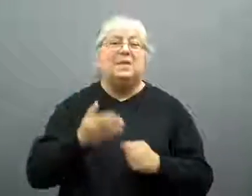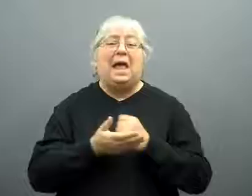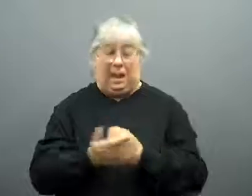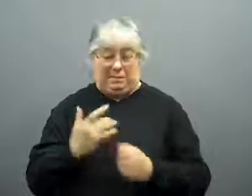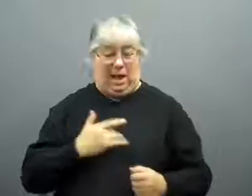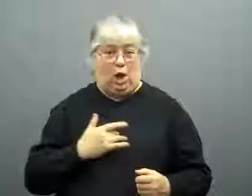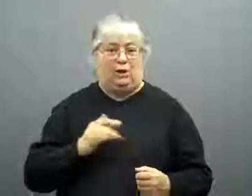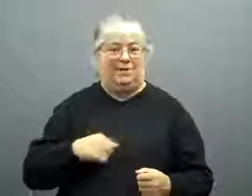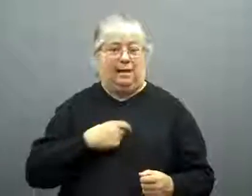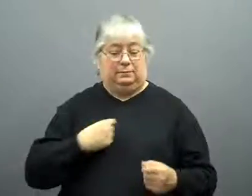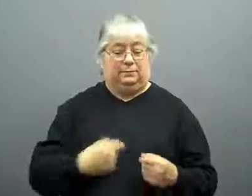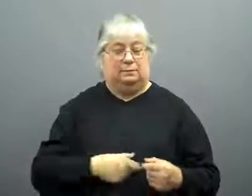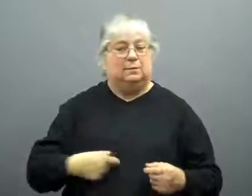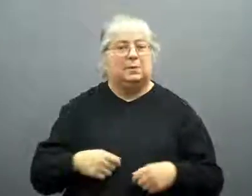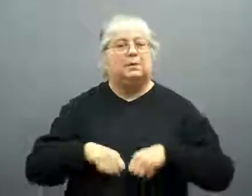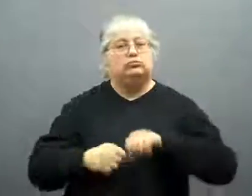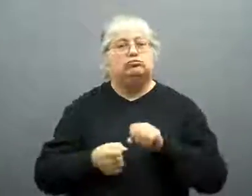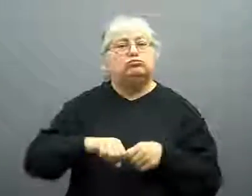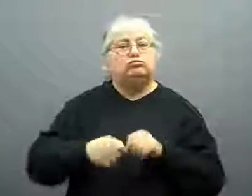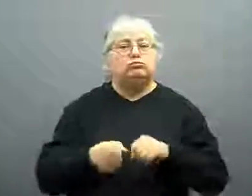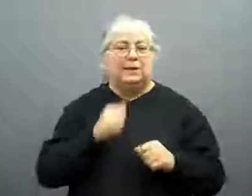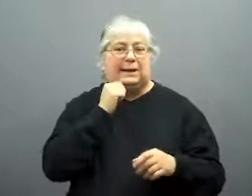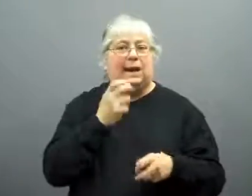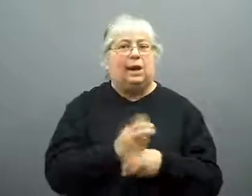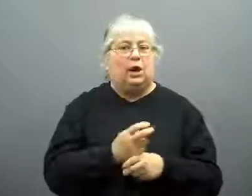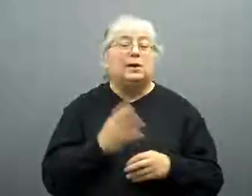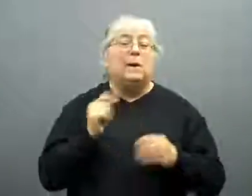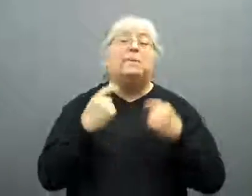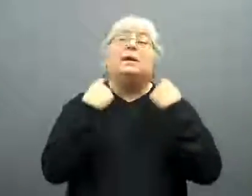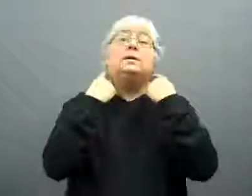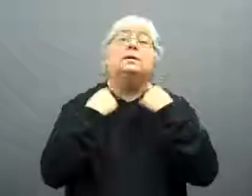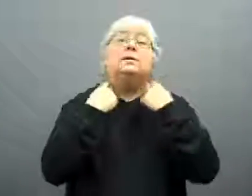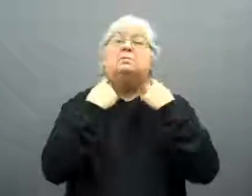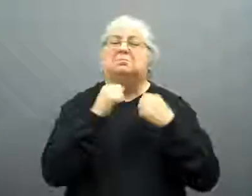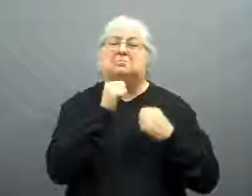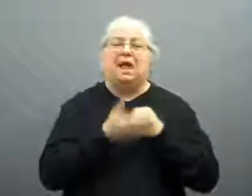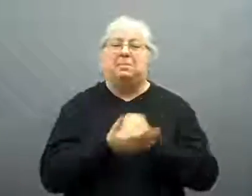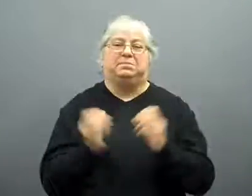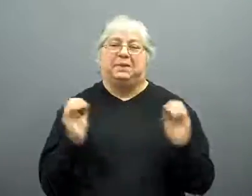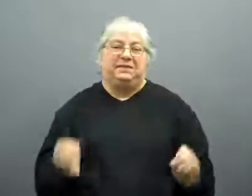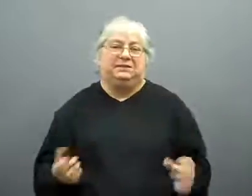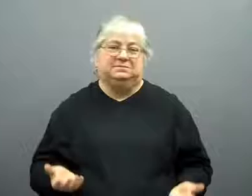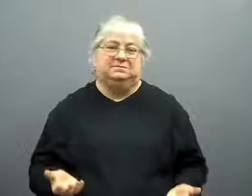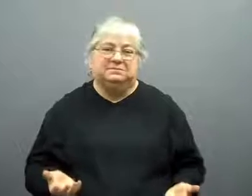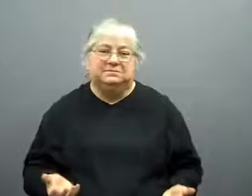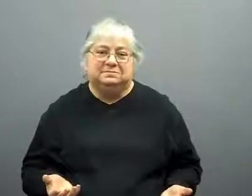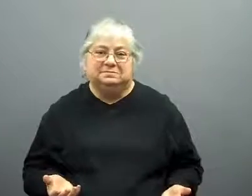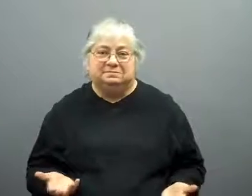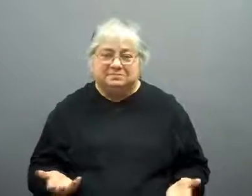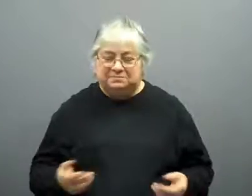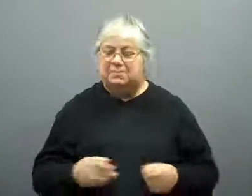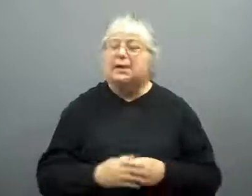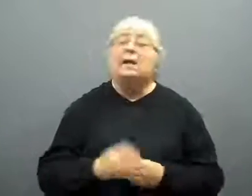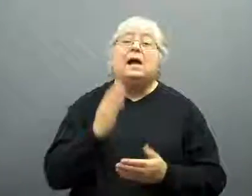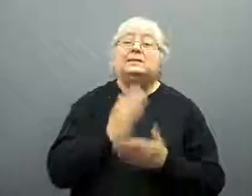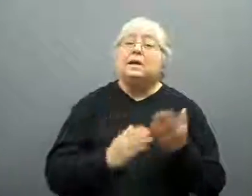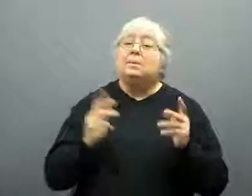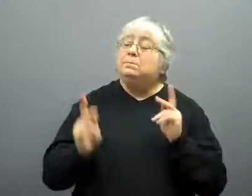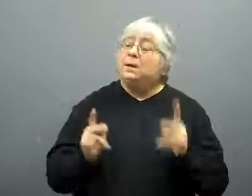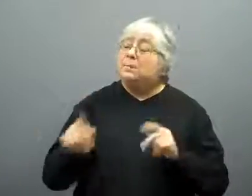It can help maintain flexibility of the arteries of the heart.